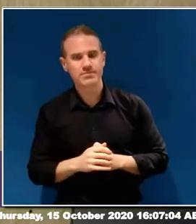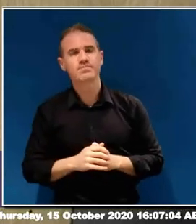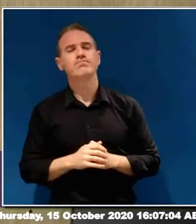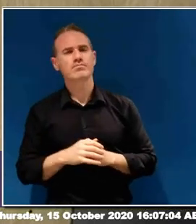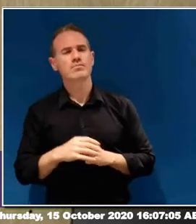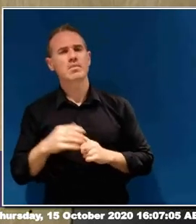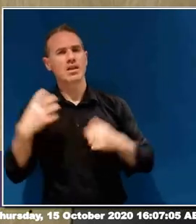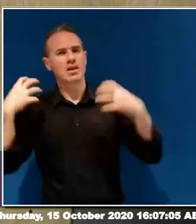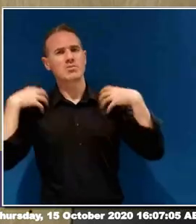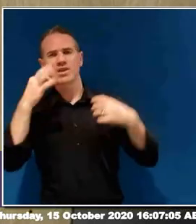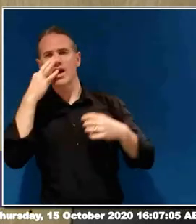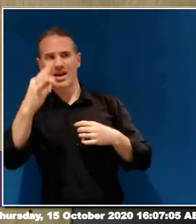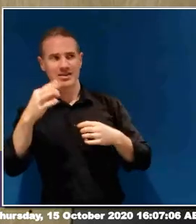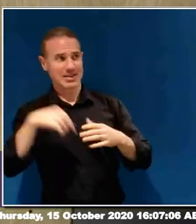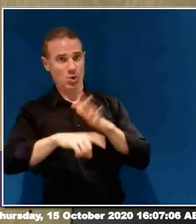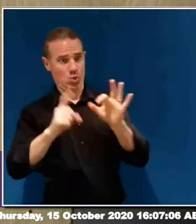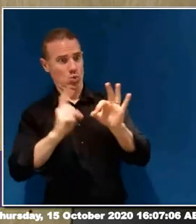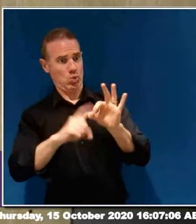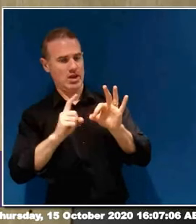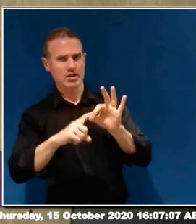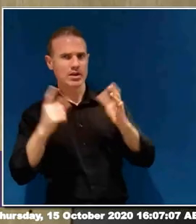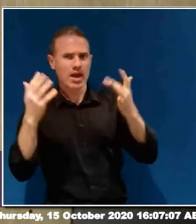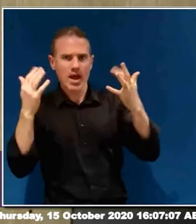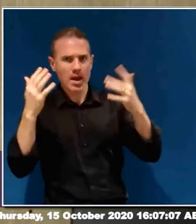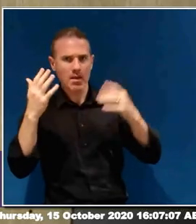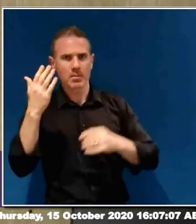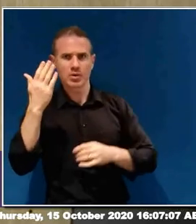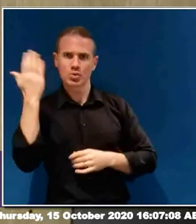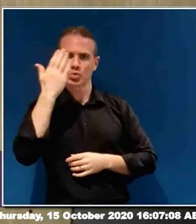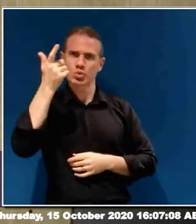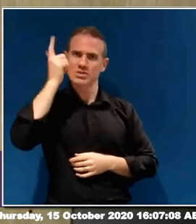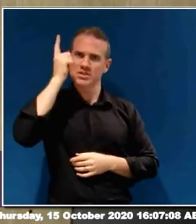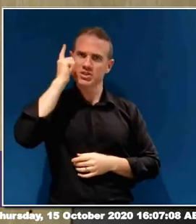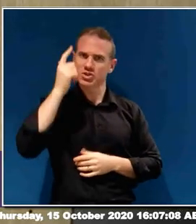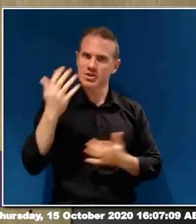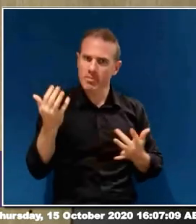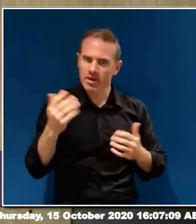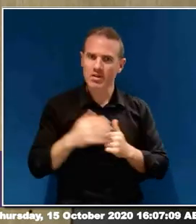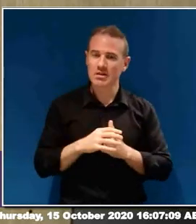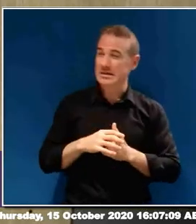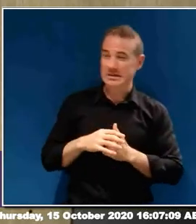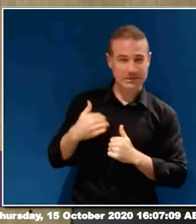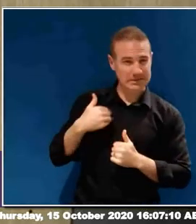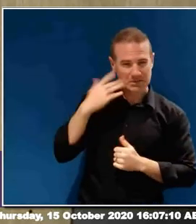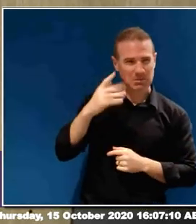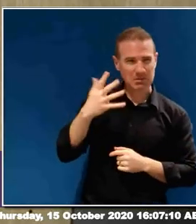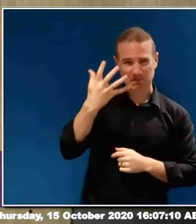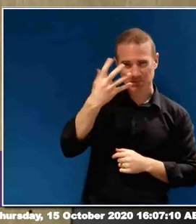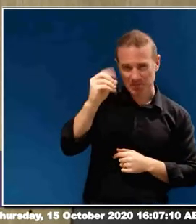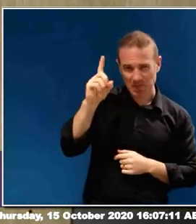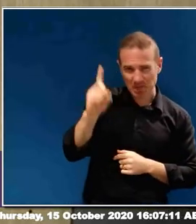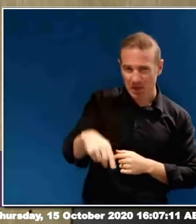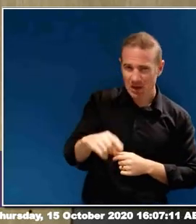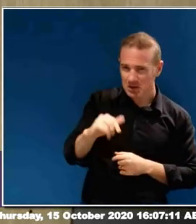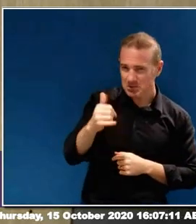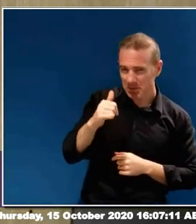I couldn't tell you that. It's probably about 50,000. How do you get 50,000 Mrs Ks?